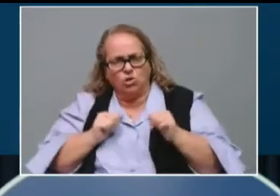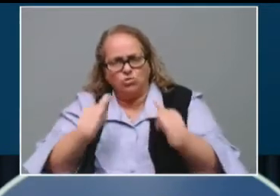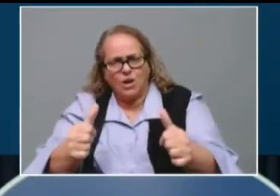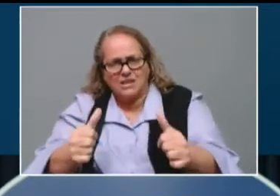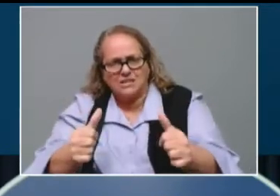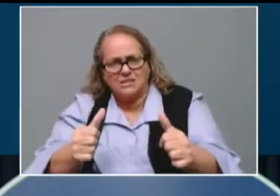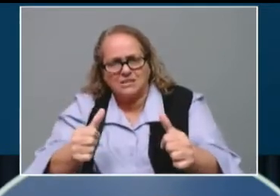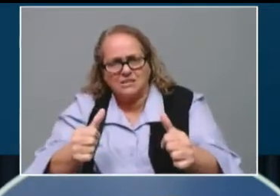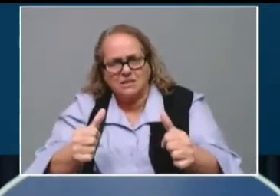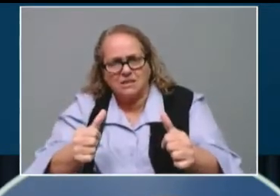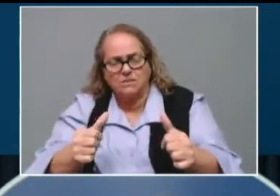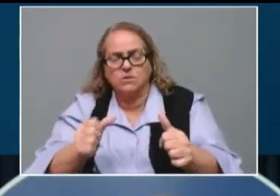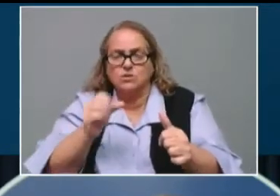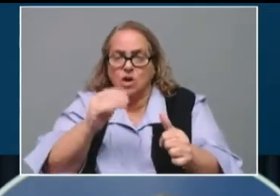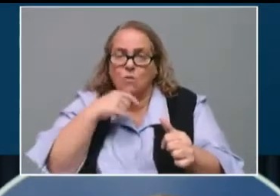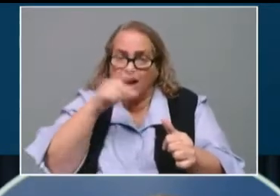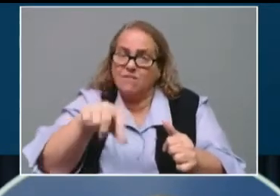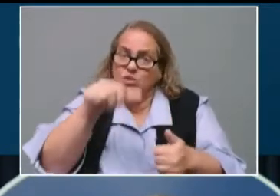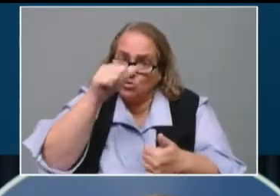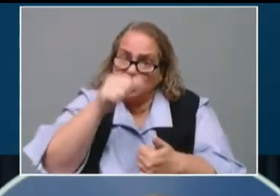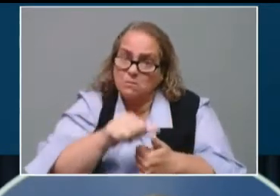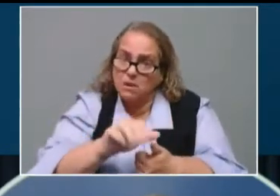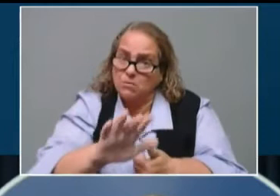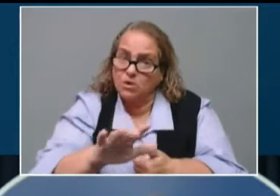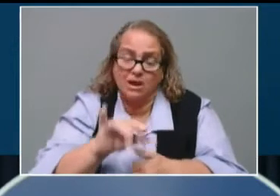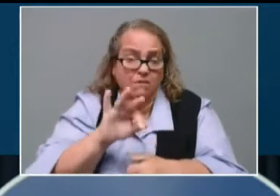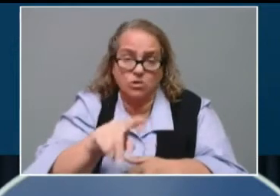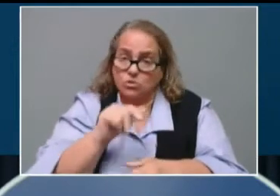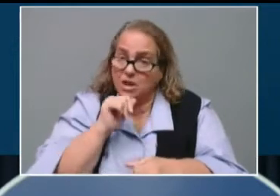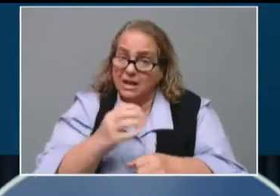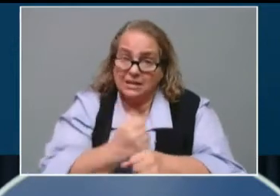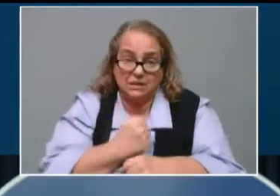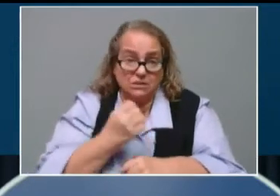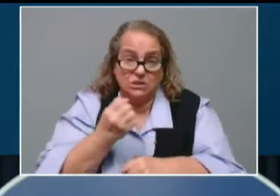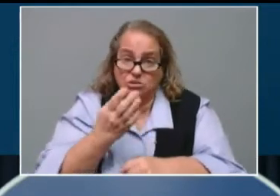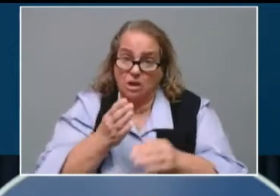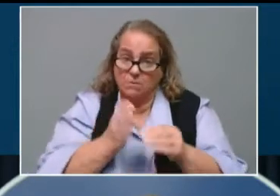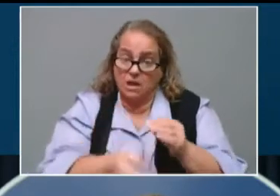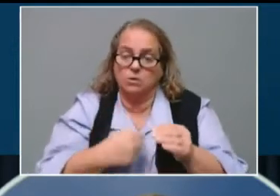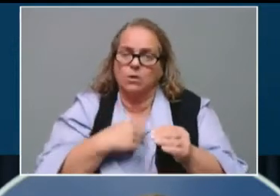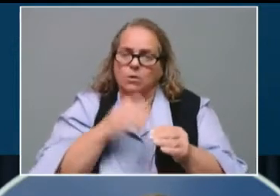that if we don't get the job done, we lose more of our people on our day